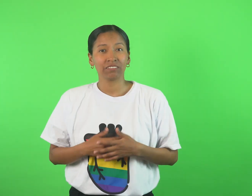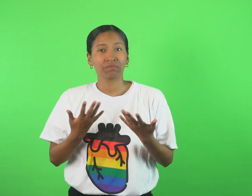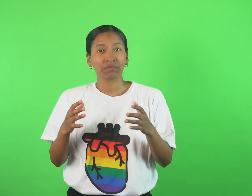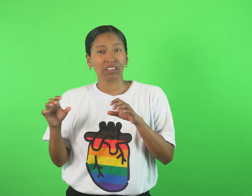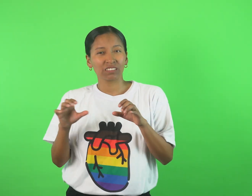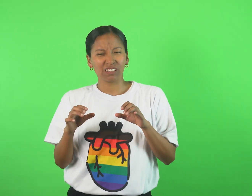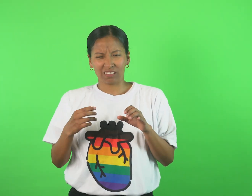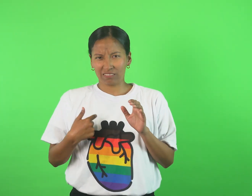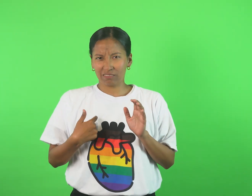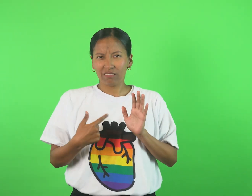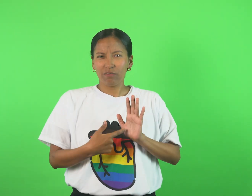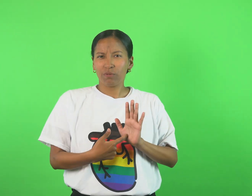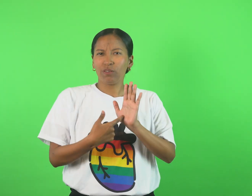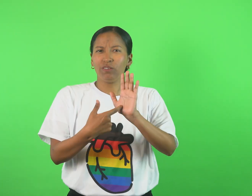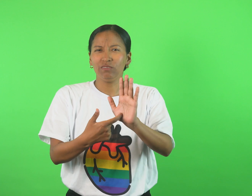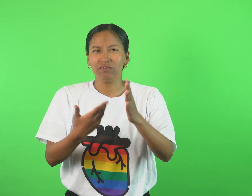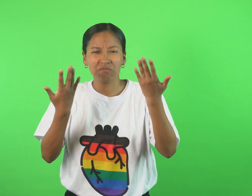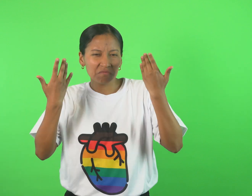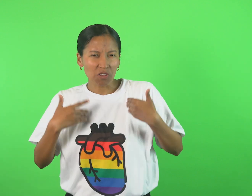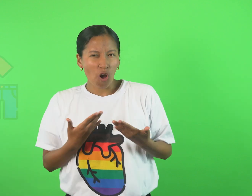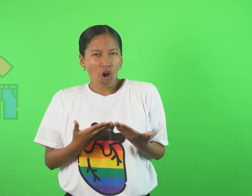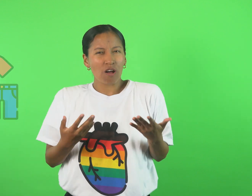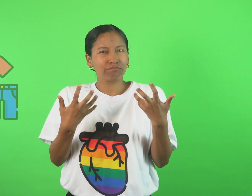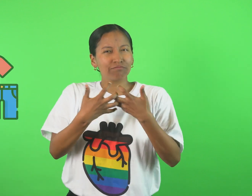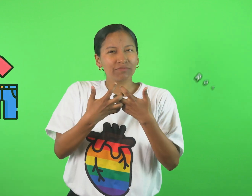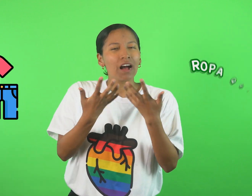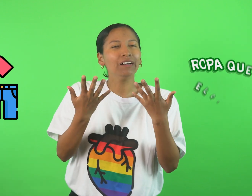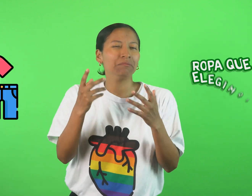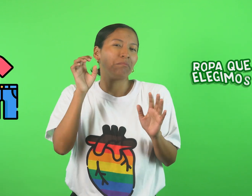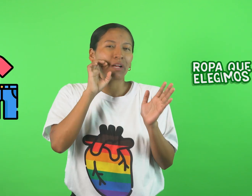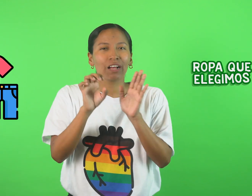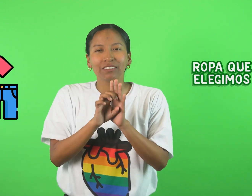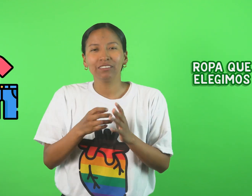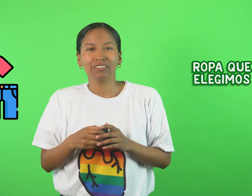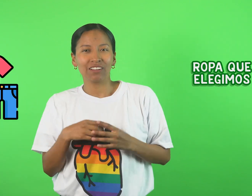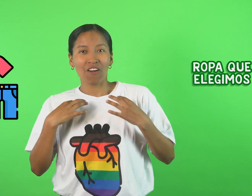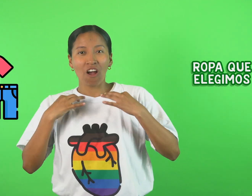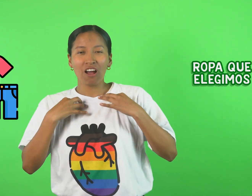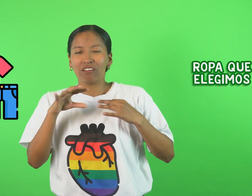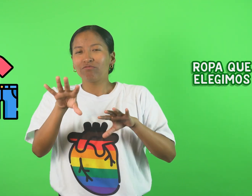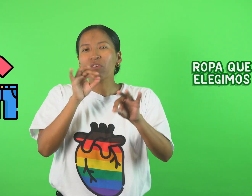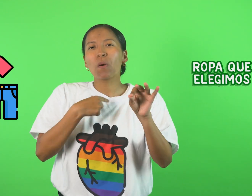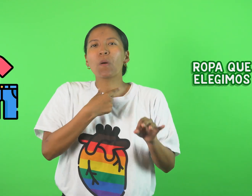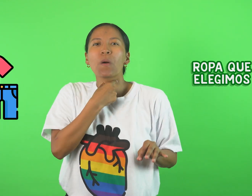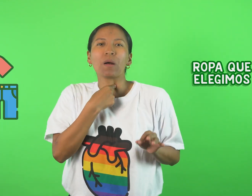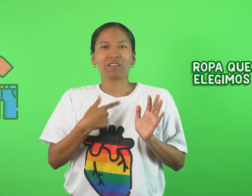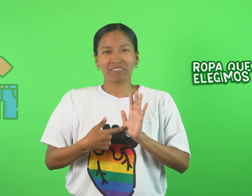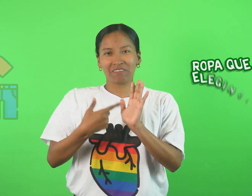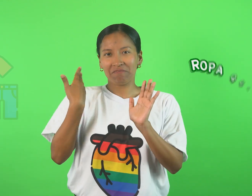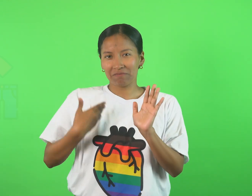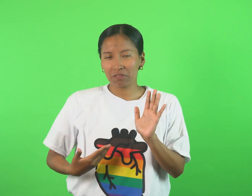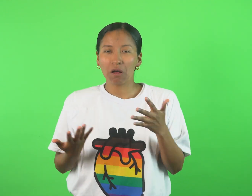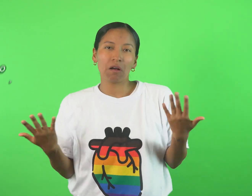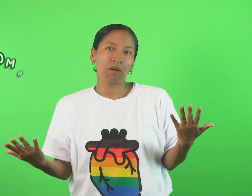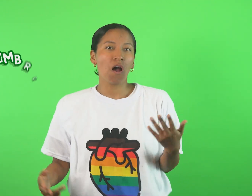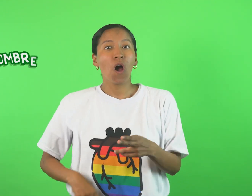We do this through things like the clothes we choose, the name